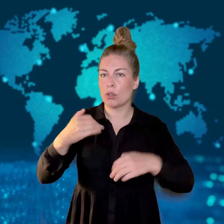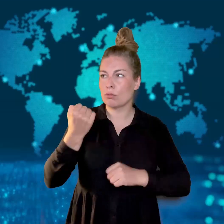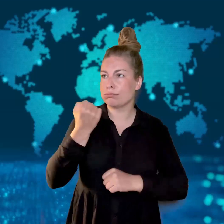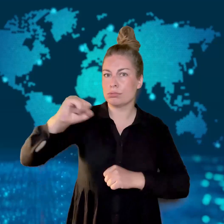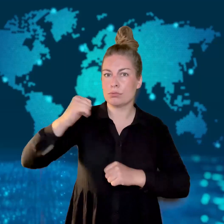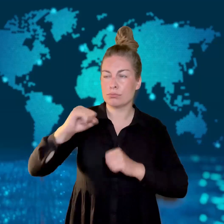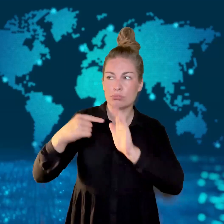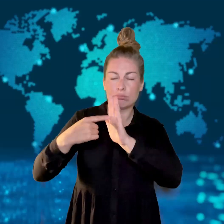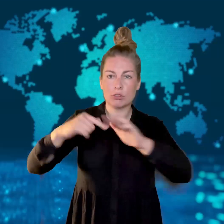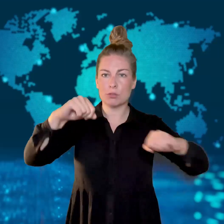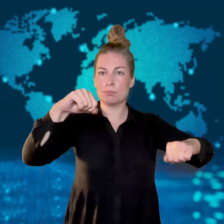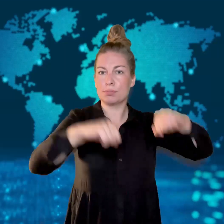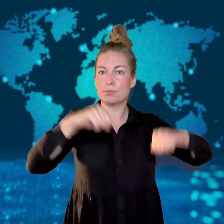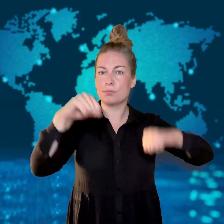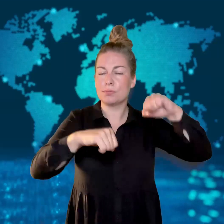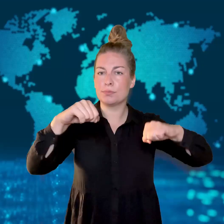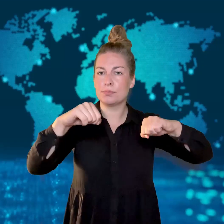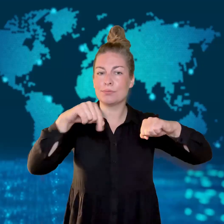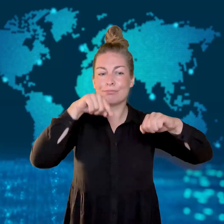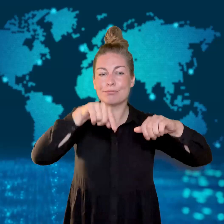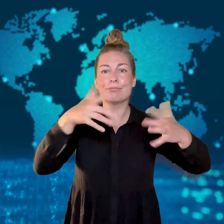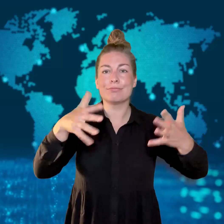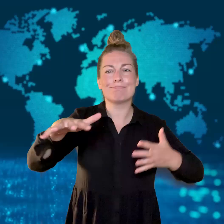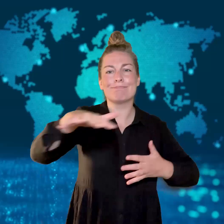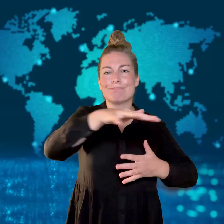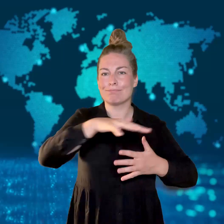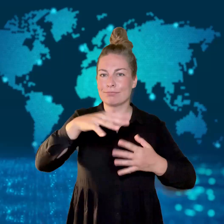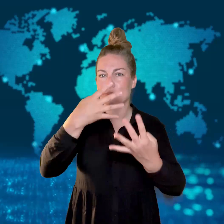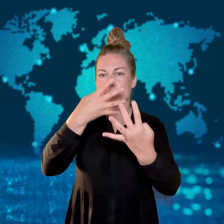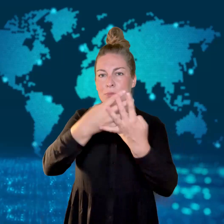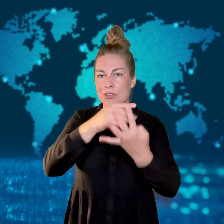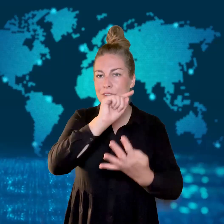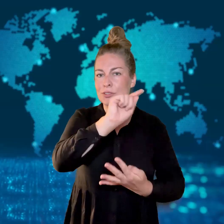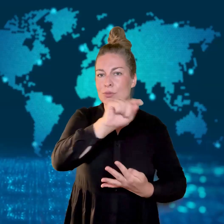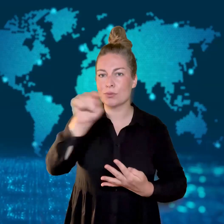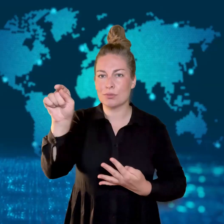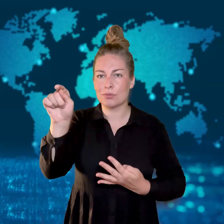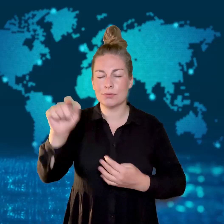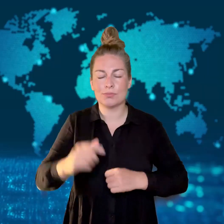they respond with protests and violence in the jails.